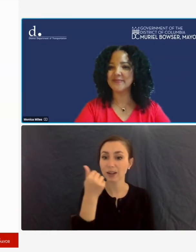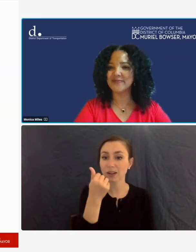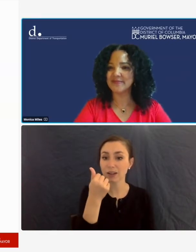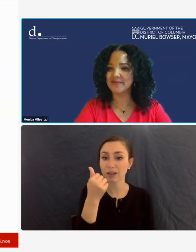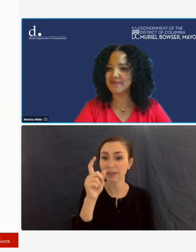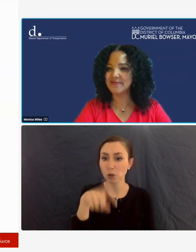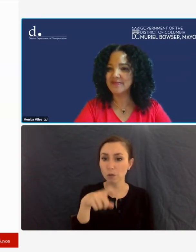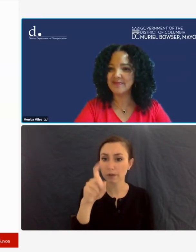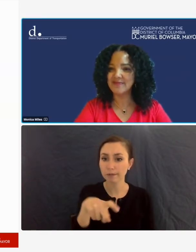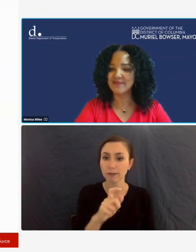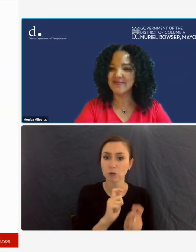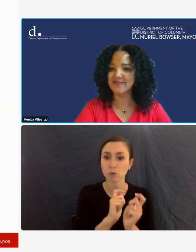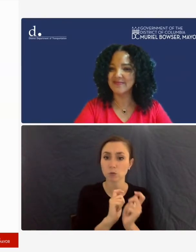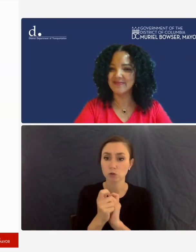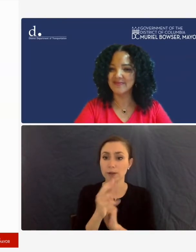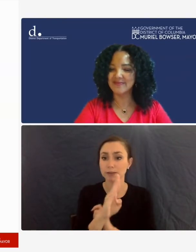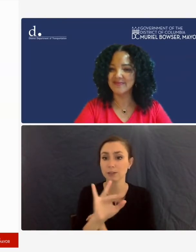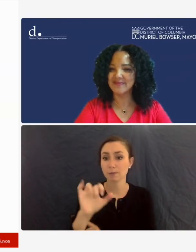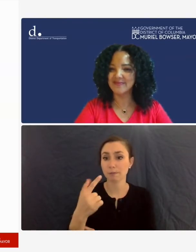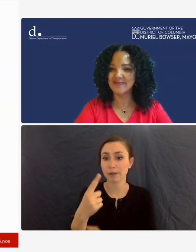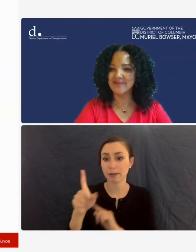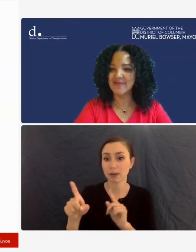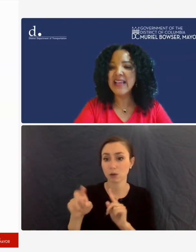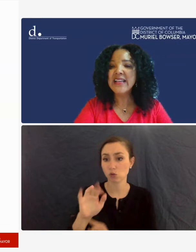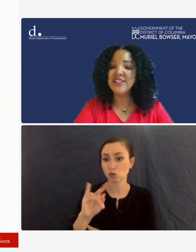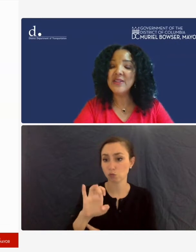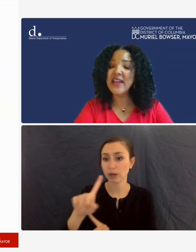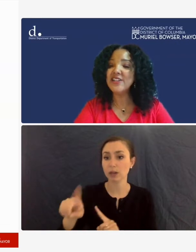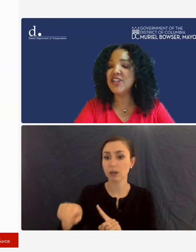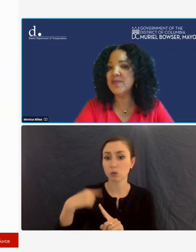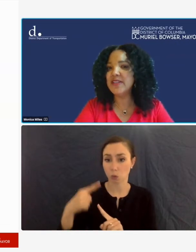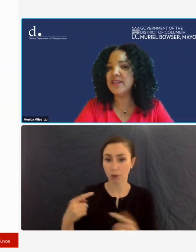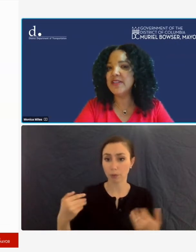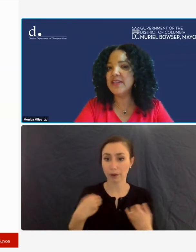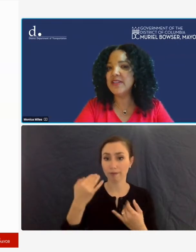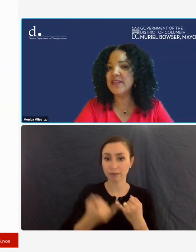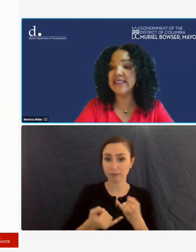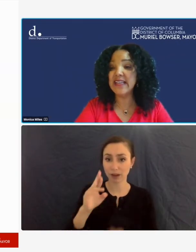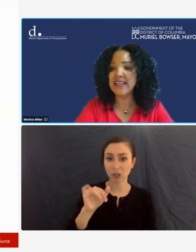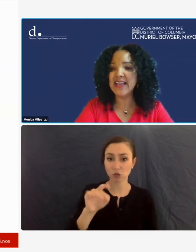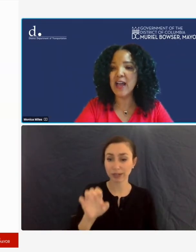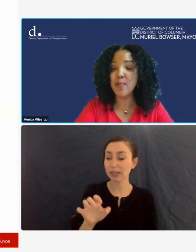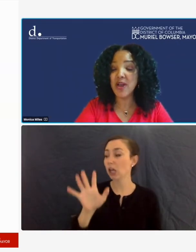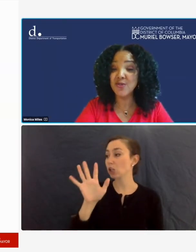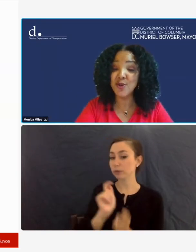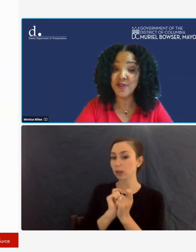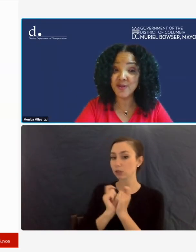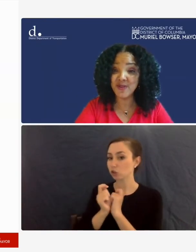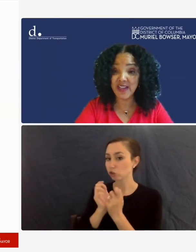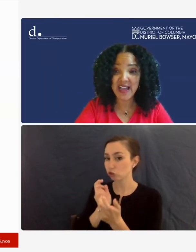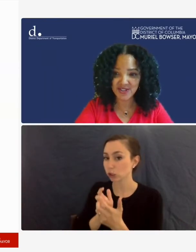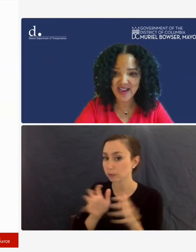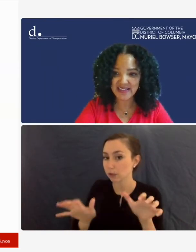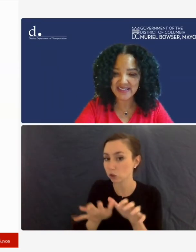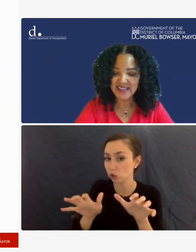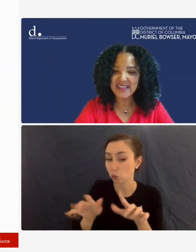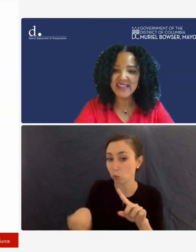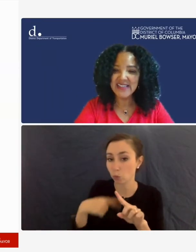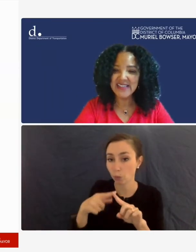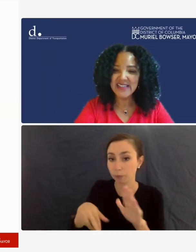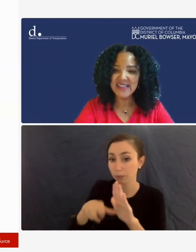once we have the final rate so that adjustment is typically done upon review of the contract so it's